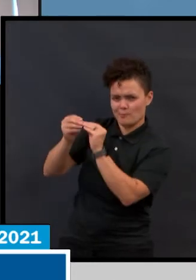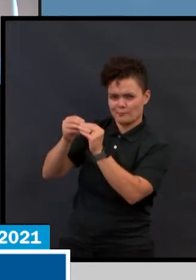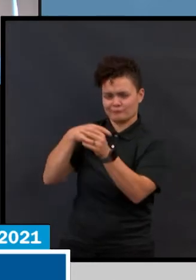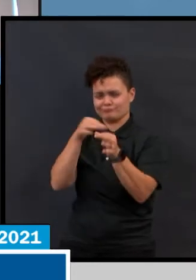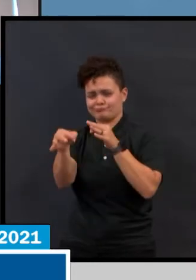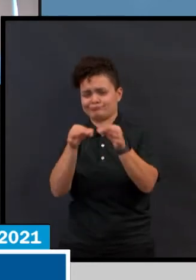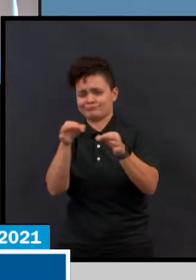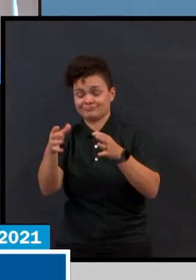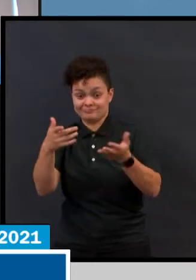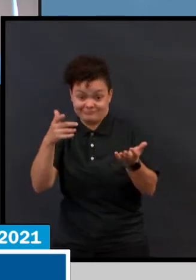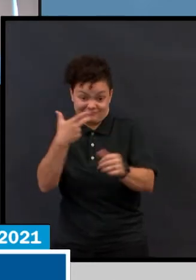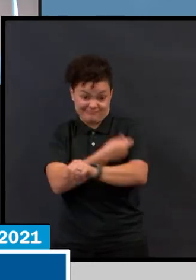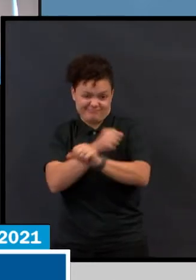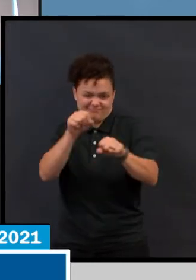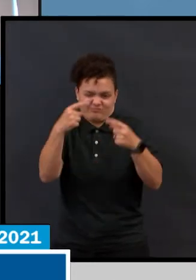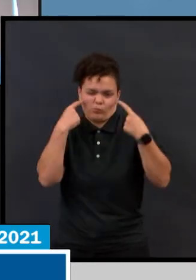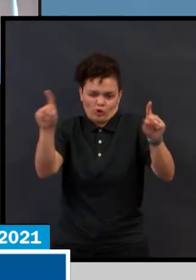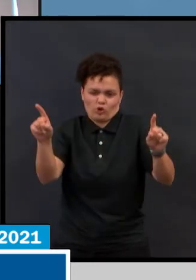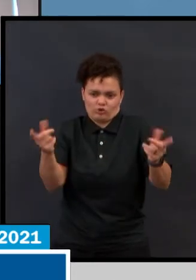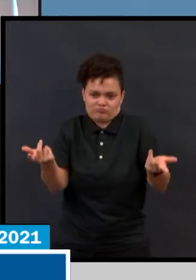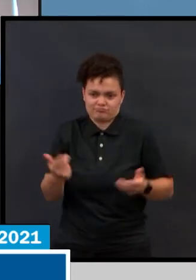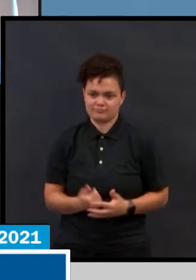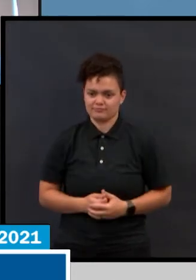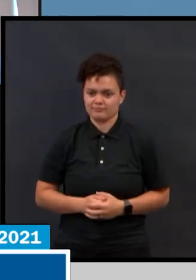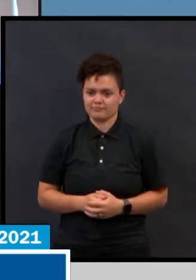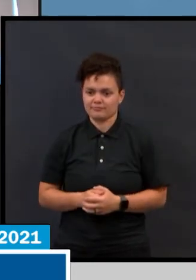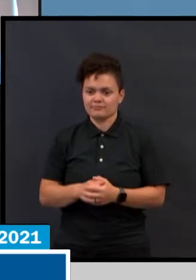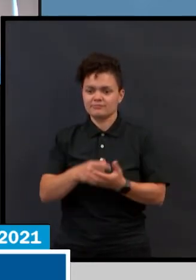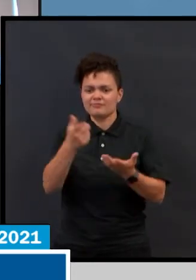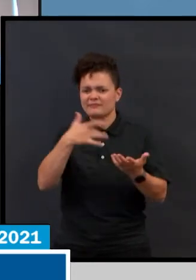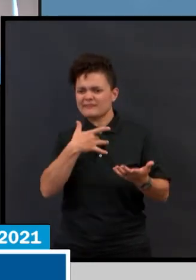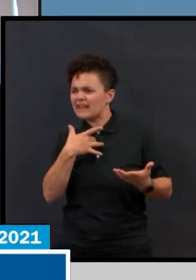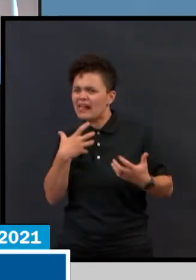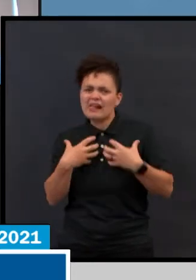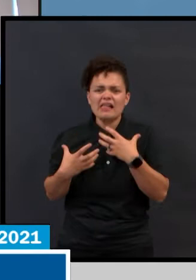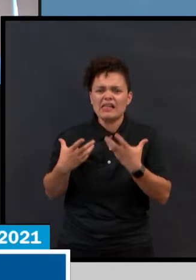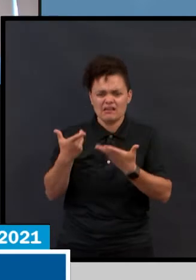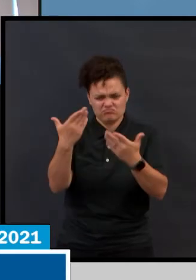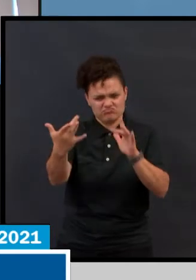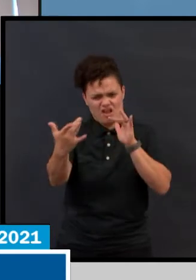a higher percentage of people vaccinated in denver i appreciate your time and with that i'll turn it